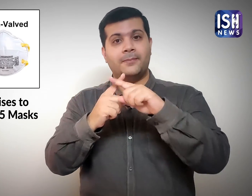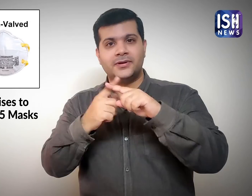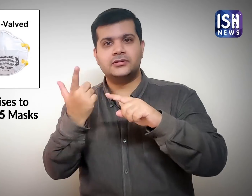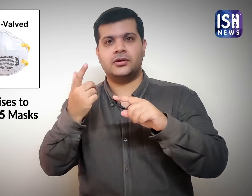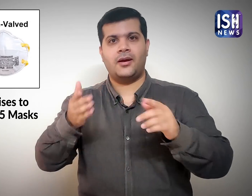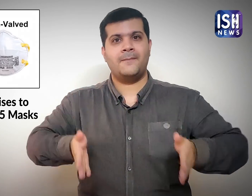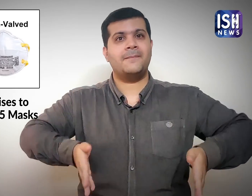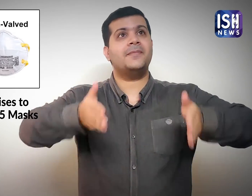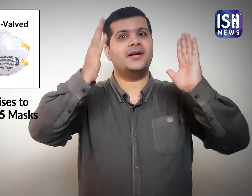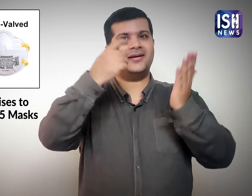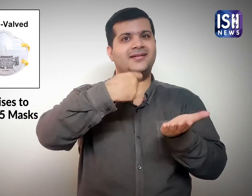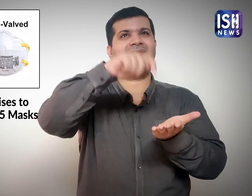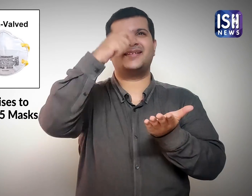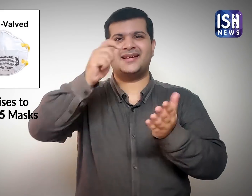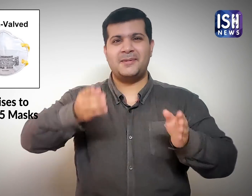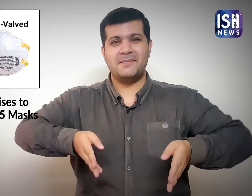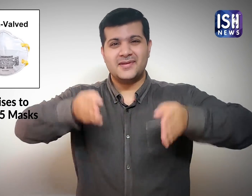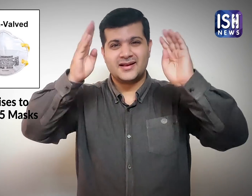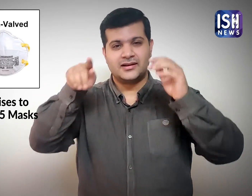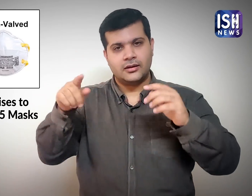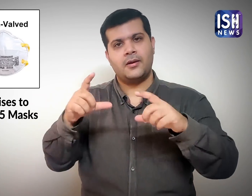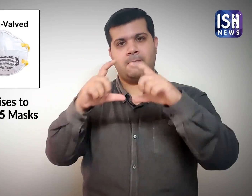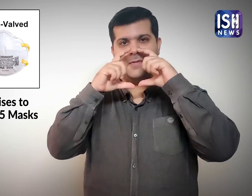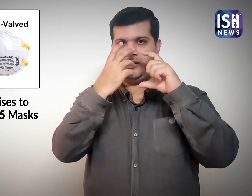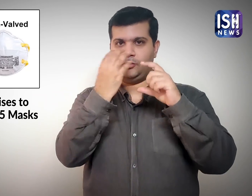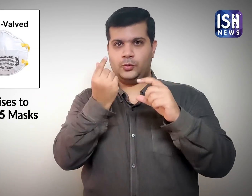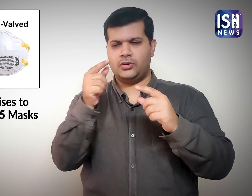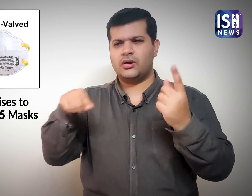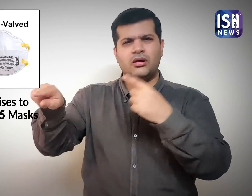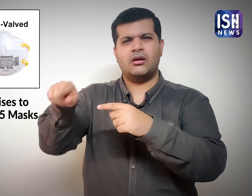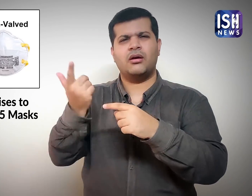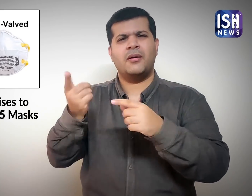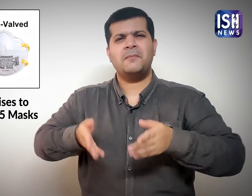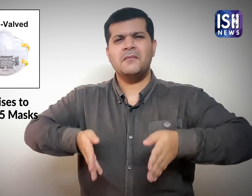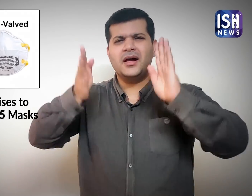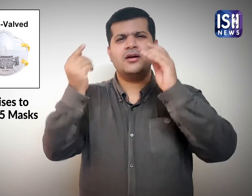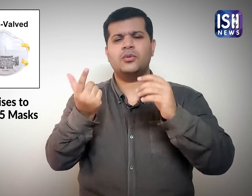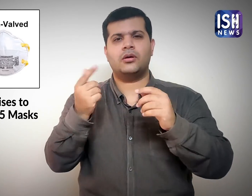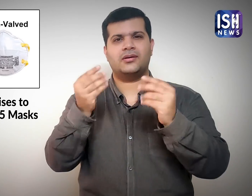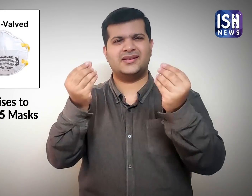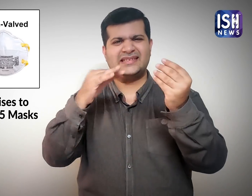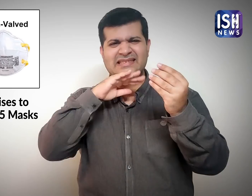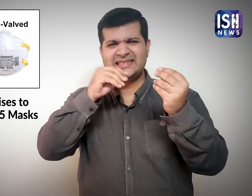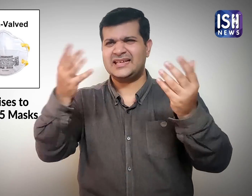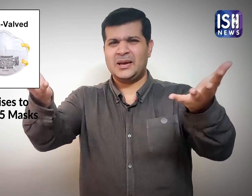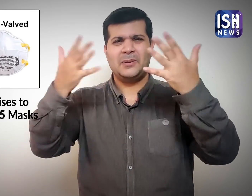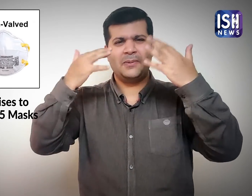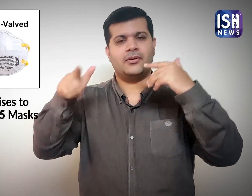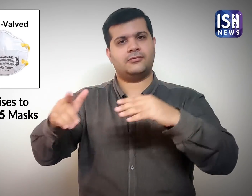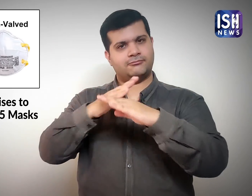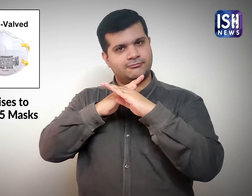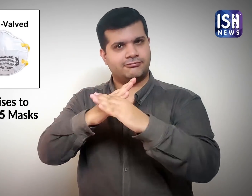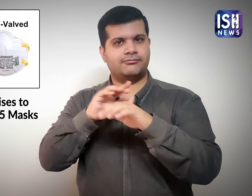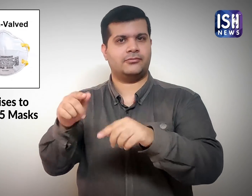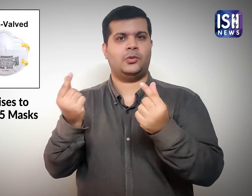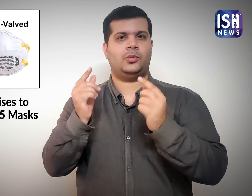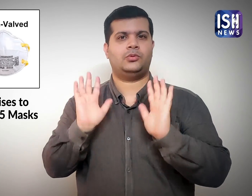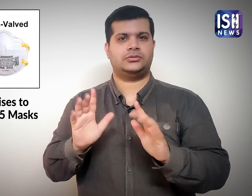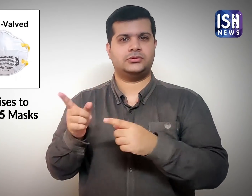They are also used at construction sites to protect the person from dust particles.